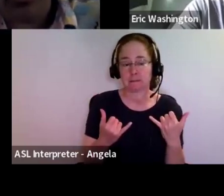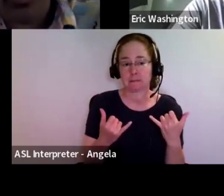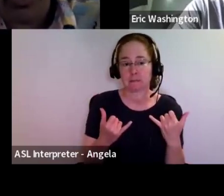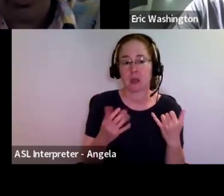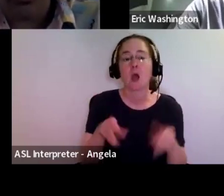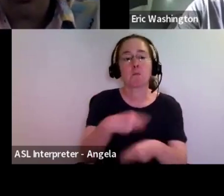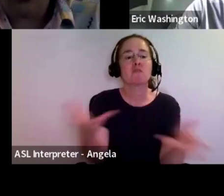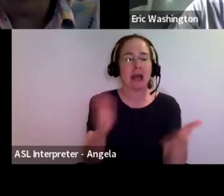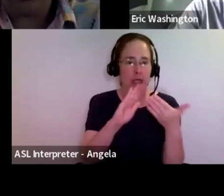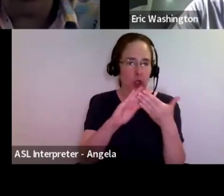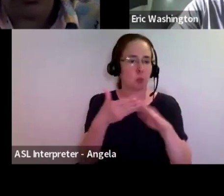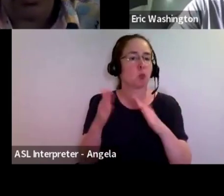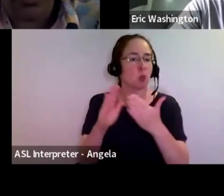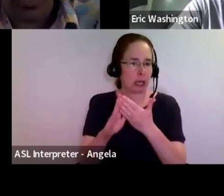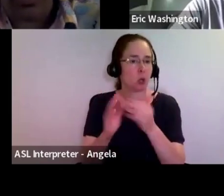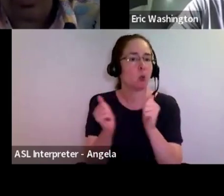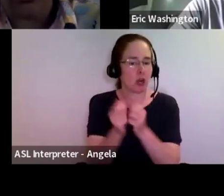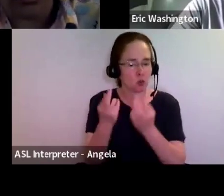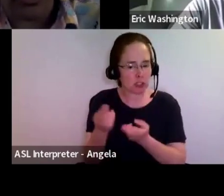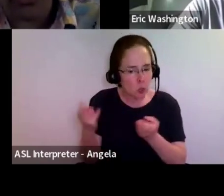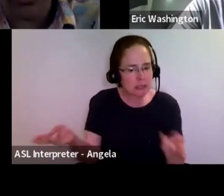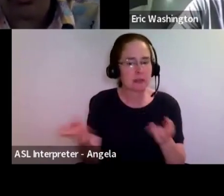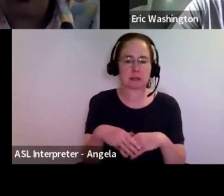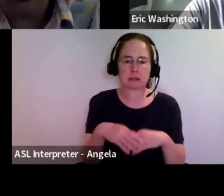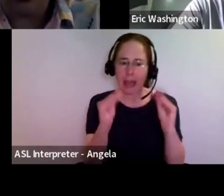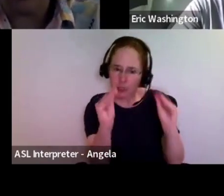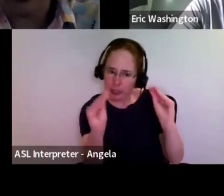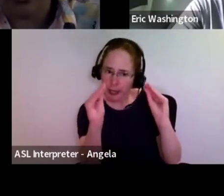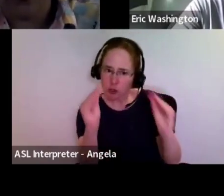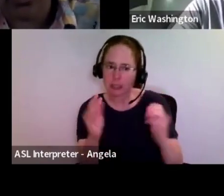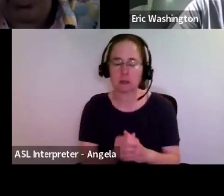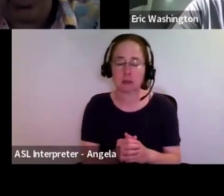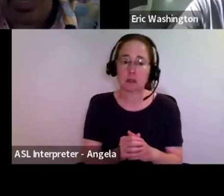community resources and education. I specifically